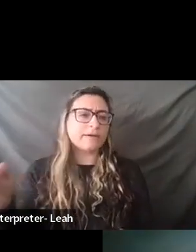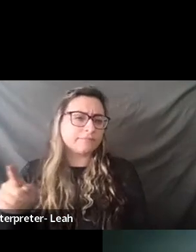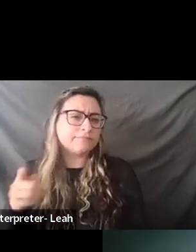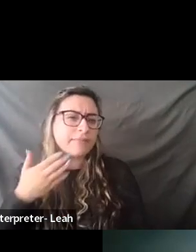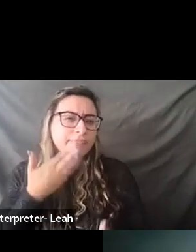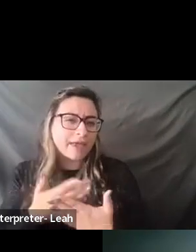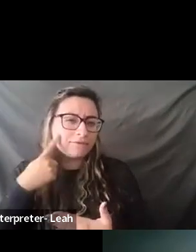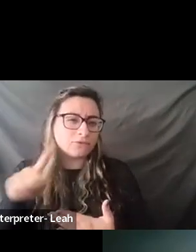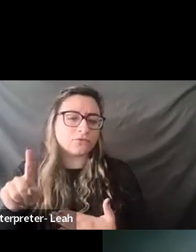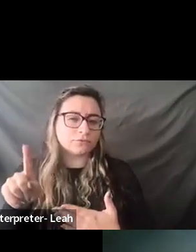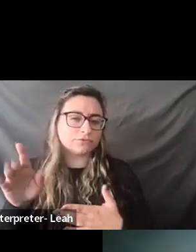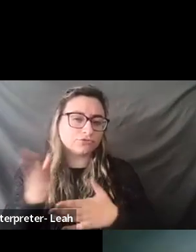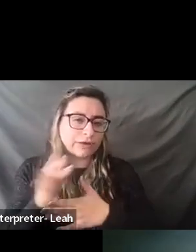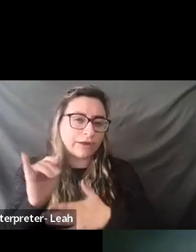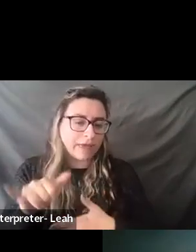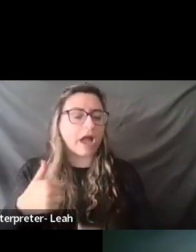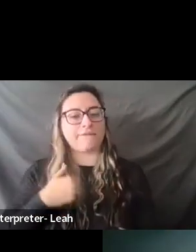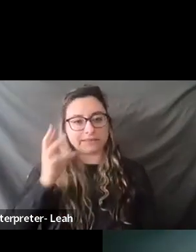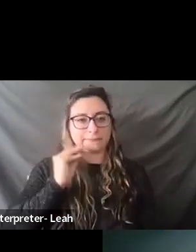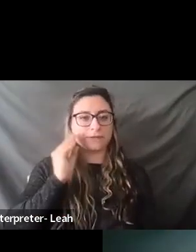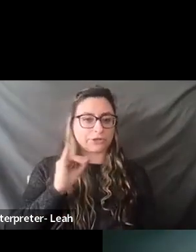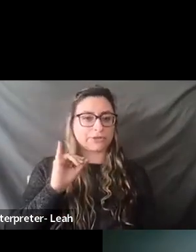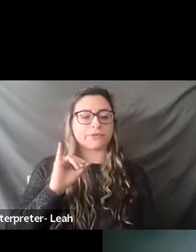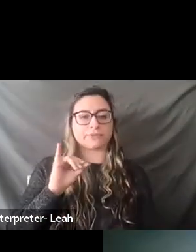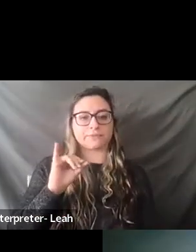And the other were grandmothers saying to their grandchildren, you cannot come see me, I will not come see you, you know, if we're going to continue this relationship in the way we want it in person, you will need to get a vaccine. This is Shaylin.